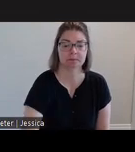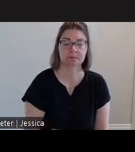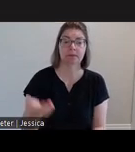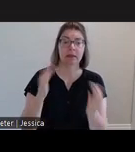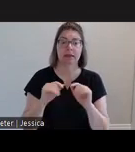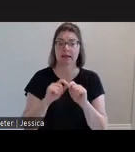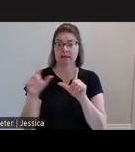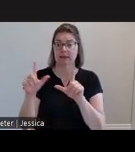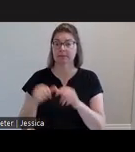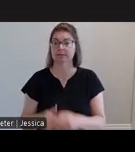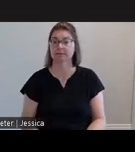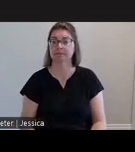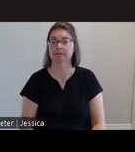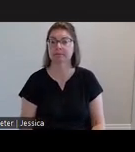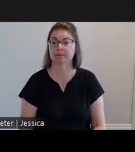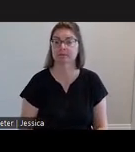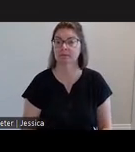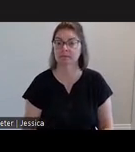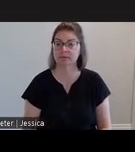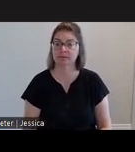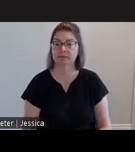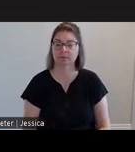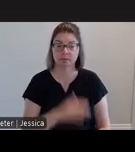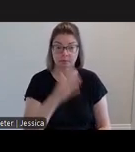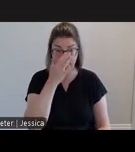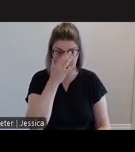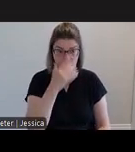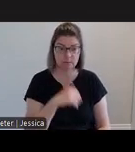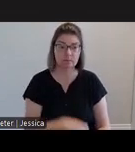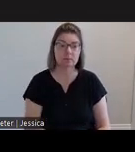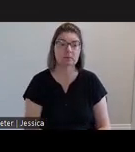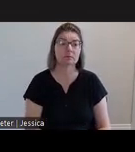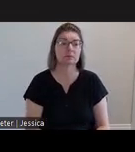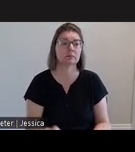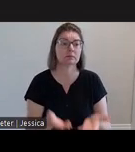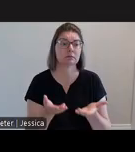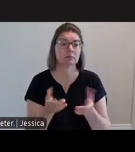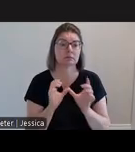Um, continuing the conversation about class-wide assistive technology,